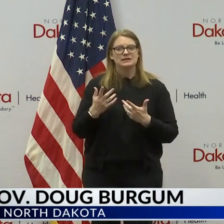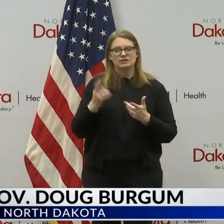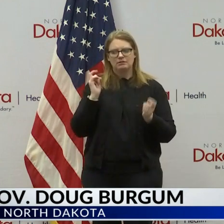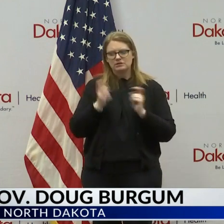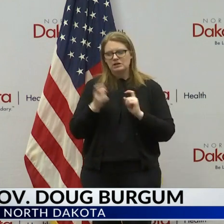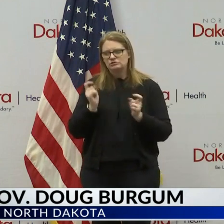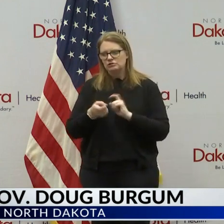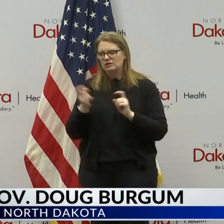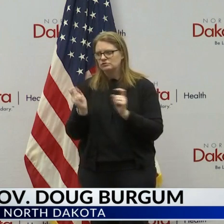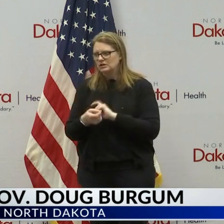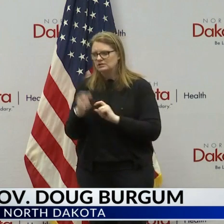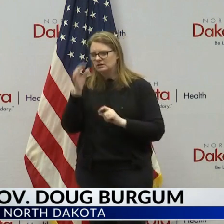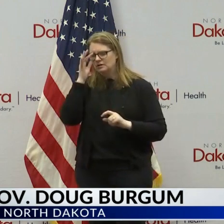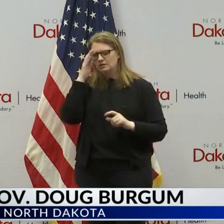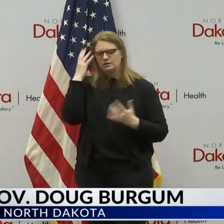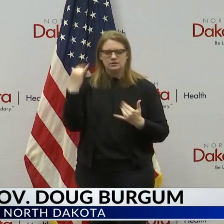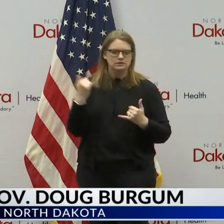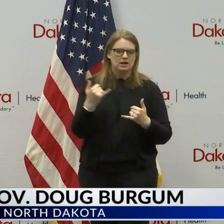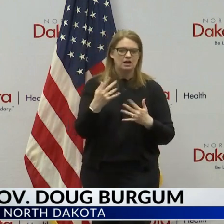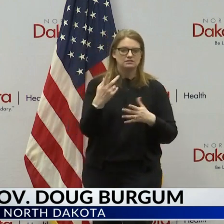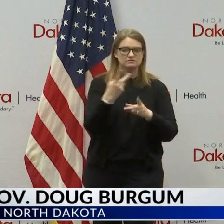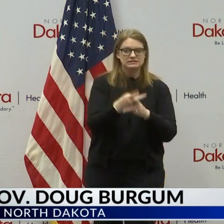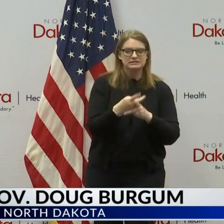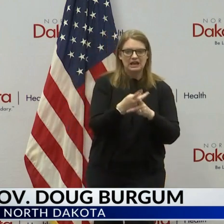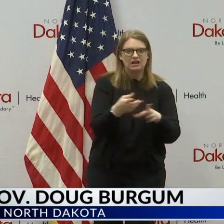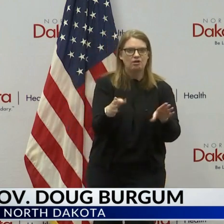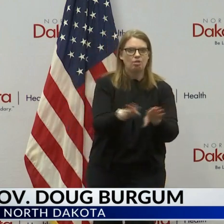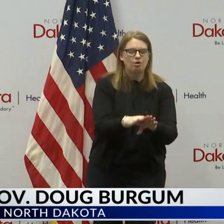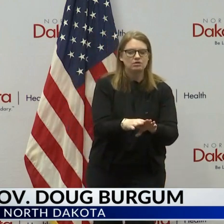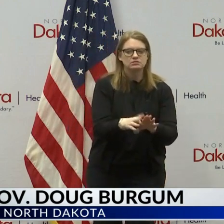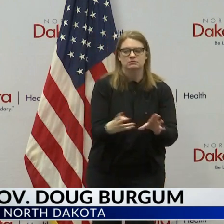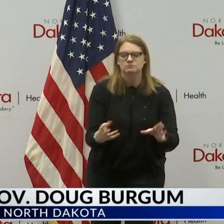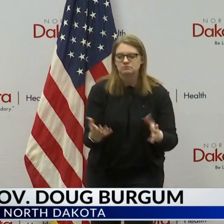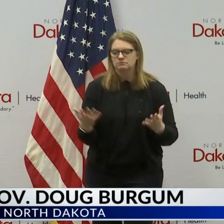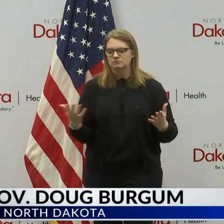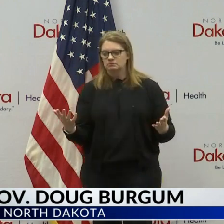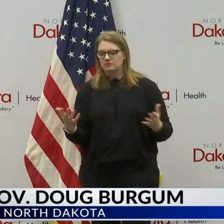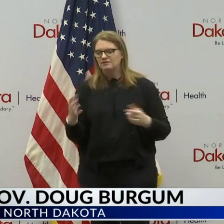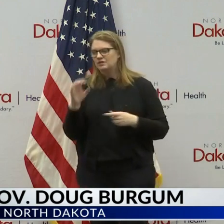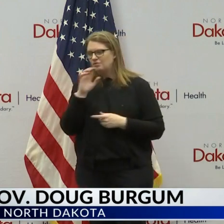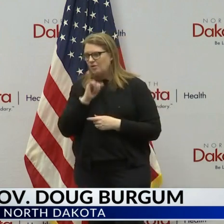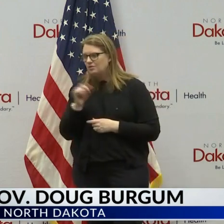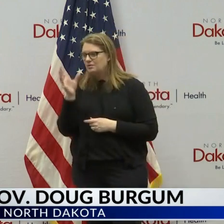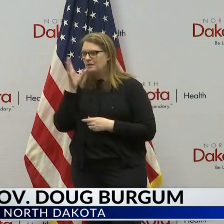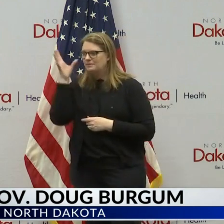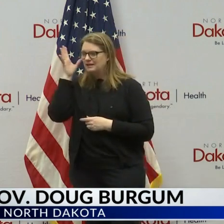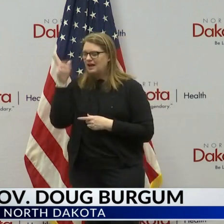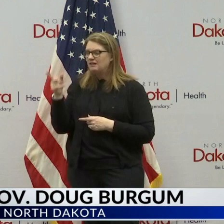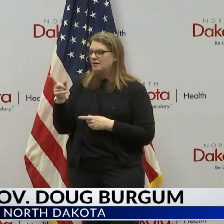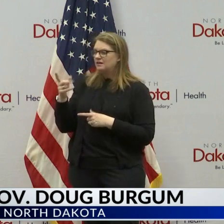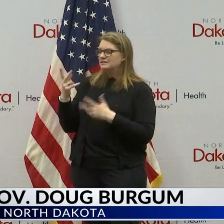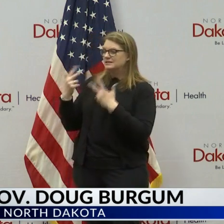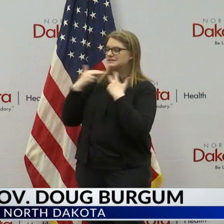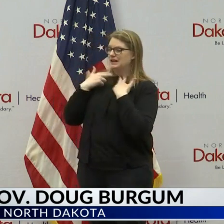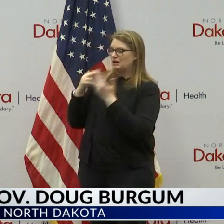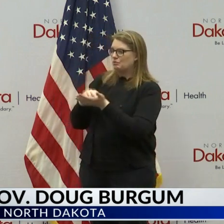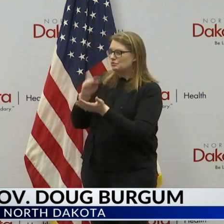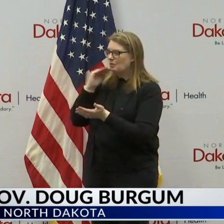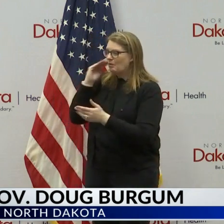BECAUSE IT IS UH -- AFFECTED BY STRESS AND ANXIETY AND RAPID CHANGES LIKE MY CHILD CARE PROVIDER CLOSED AND THERE